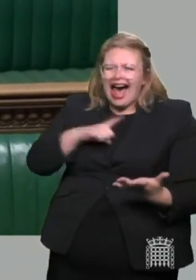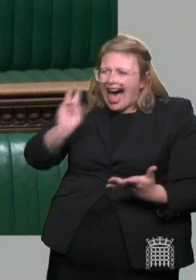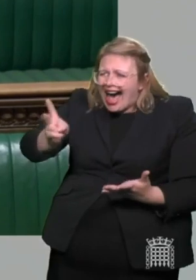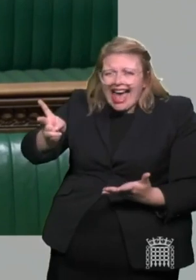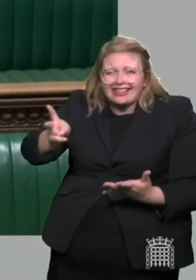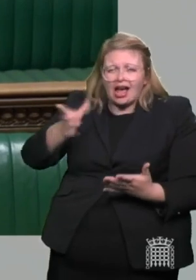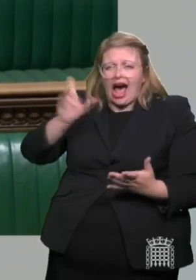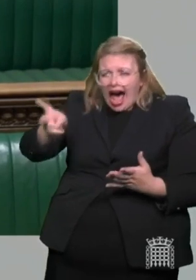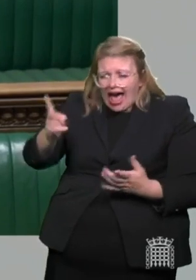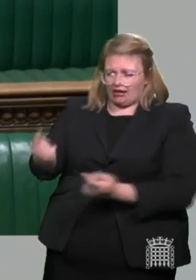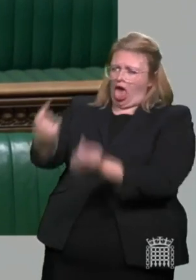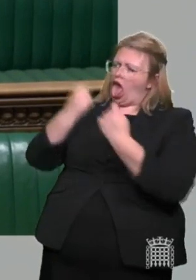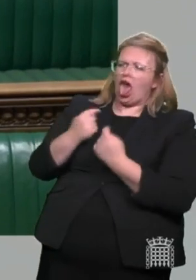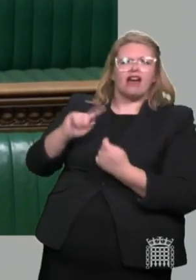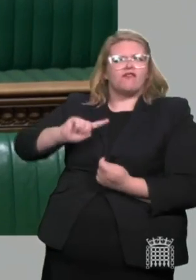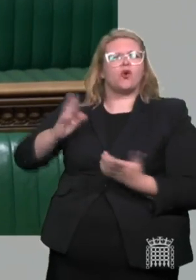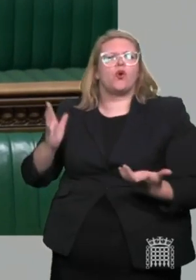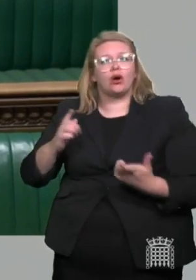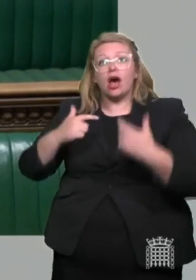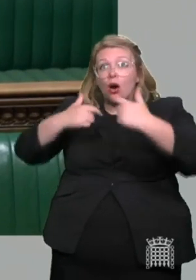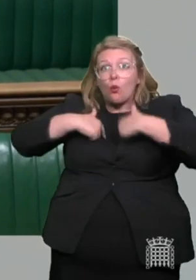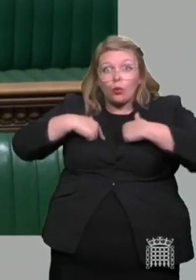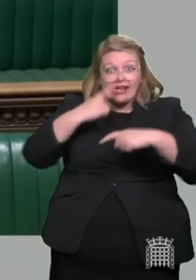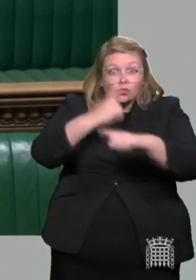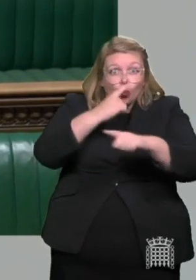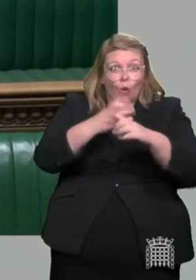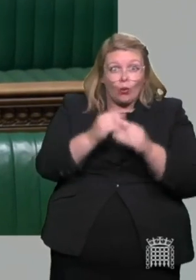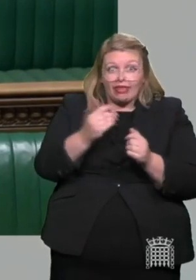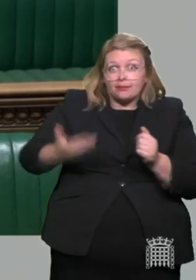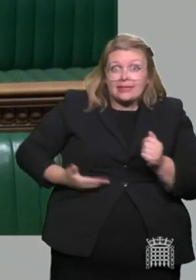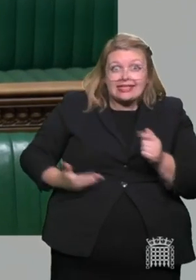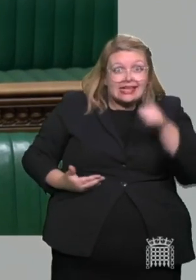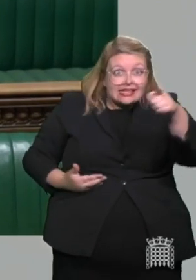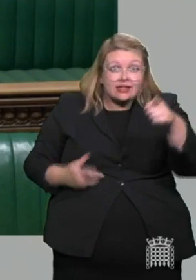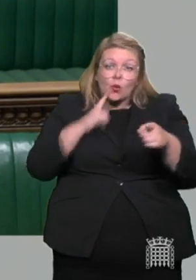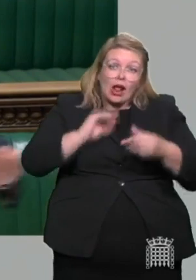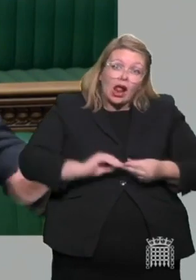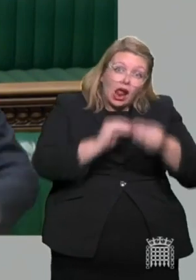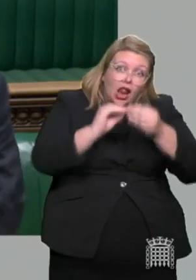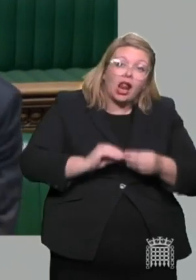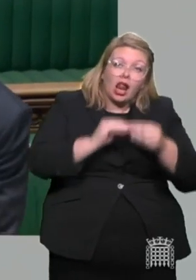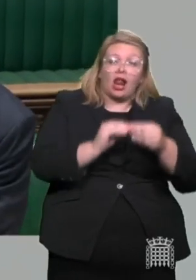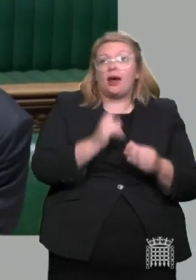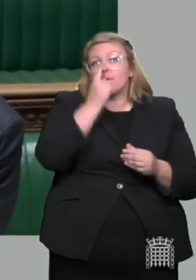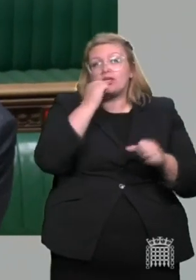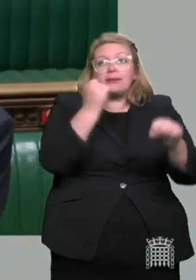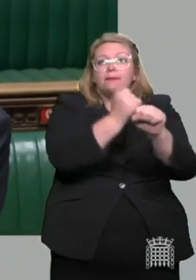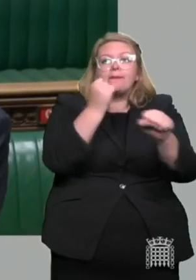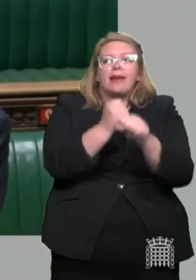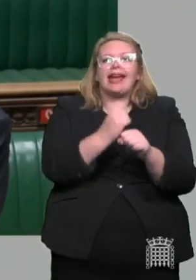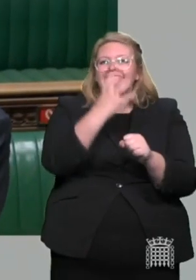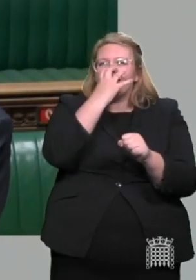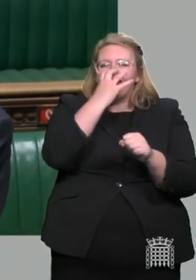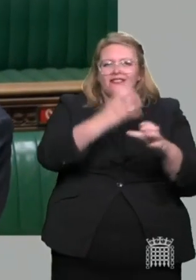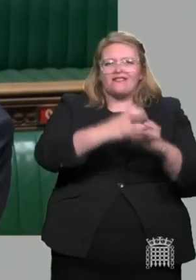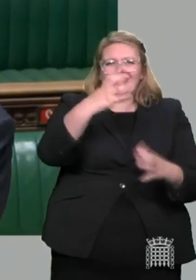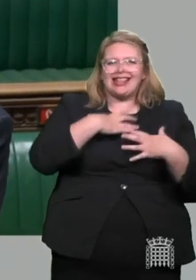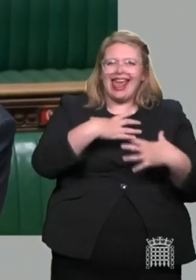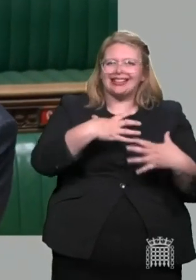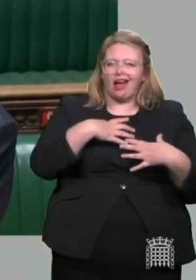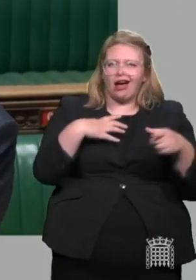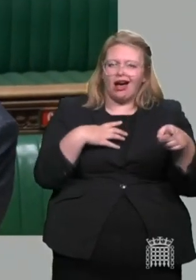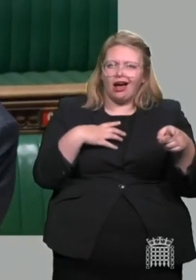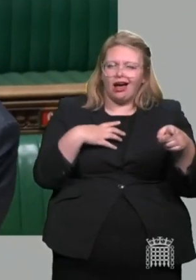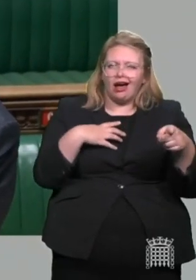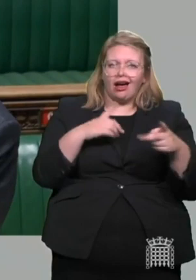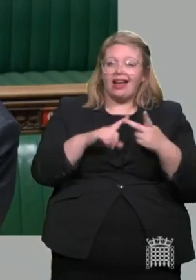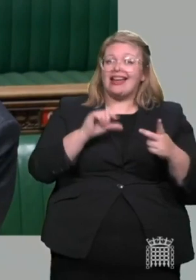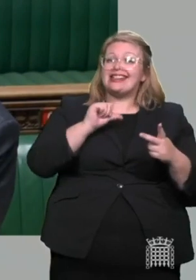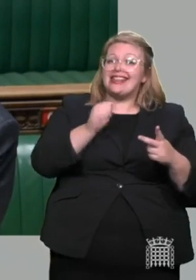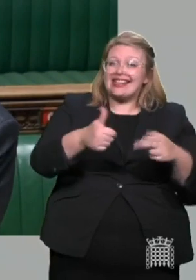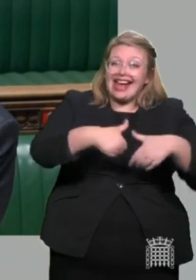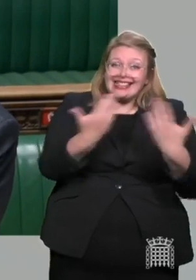of discussions with a potential British ventilator maker, and the following day they did a U-turn and